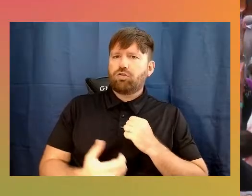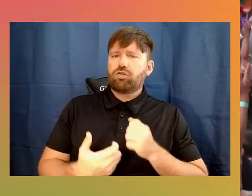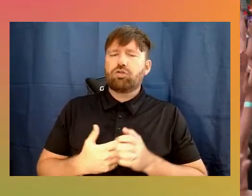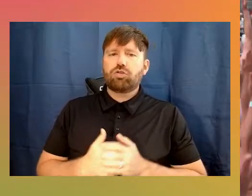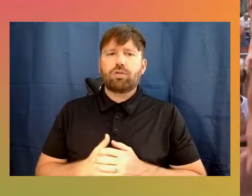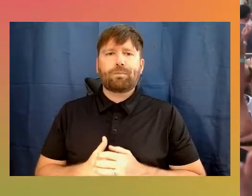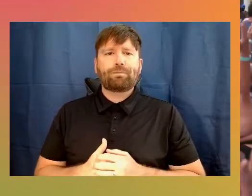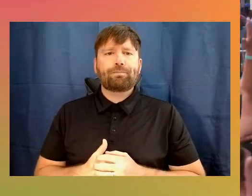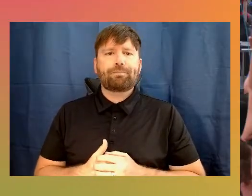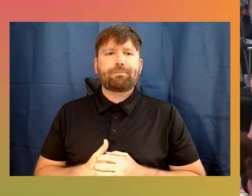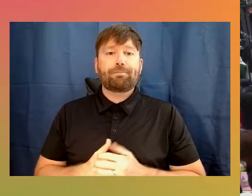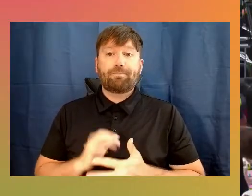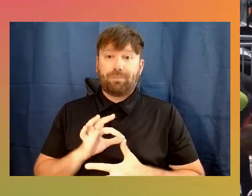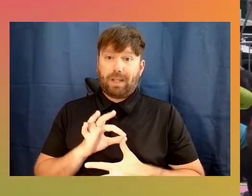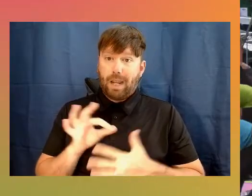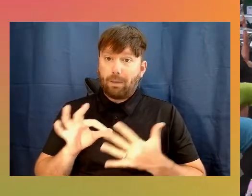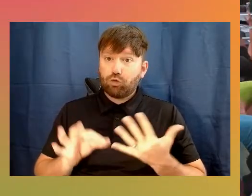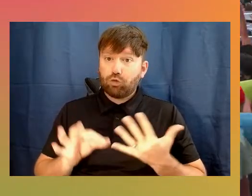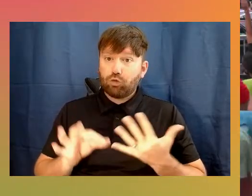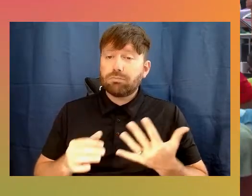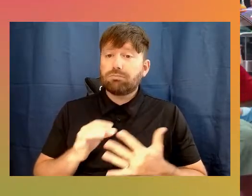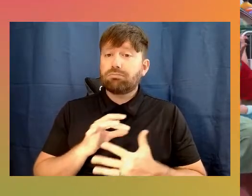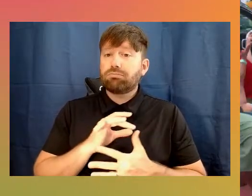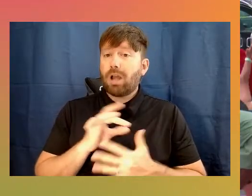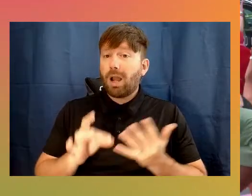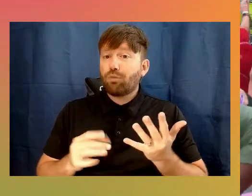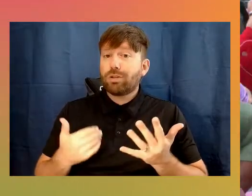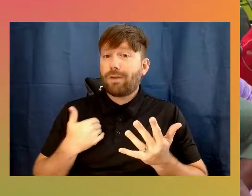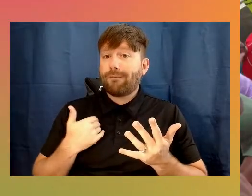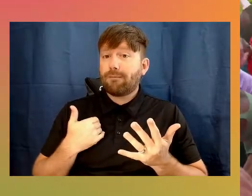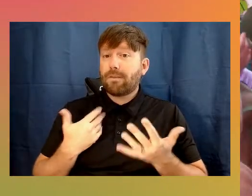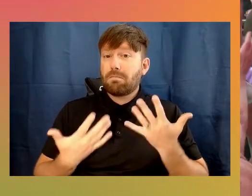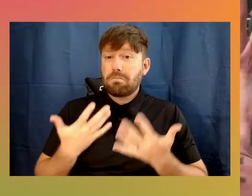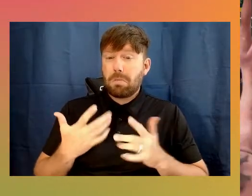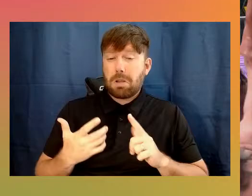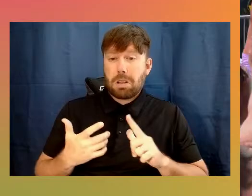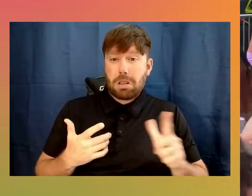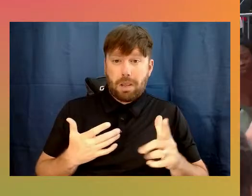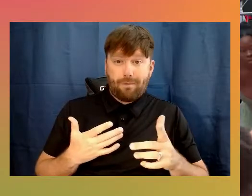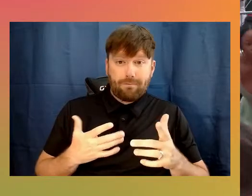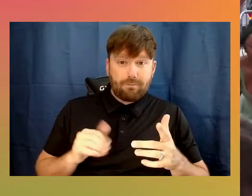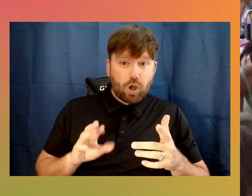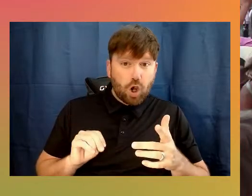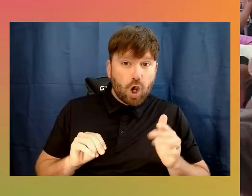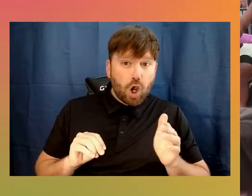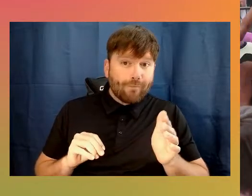TRIANGLE POSE. AGAIN, THINK OF TUCKING THE HIPS UNDER THE BODY AND GETTING LENGTH AND SPACE ON THE LEFT RIBS. YOU ALSO HAVE OPTIONS HERE.